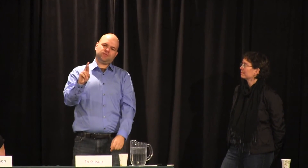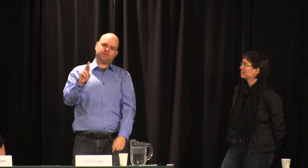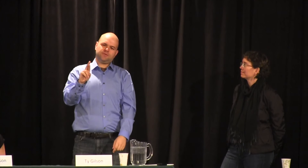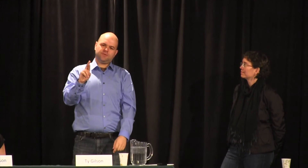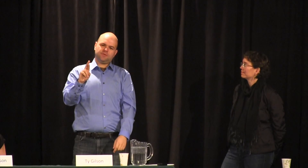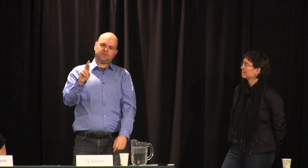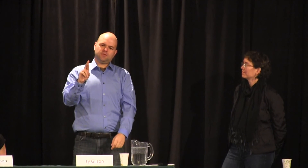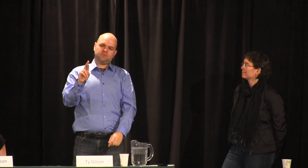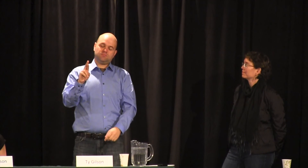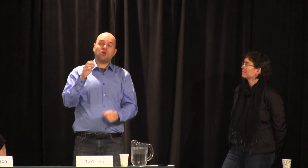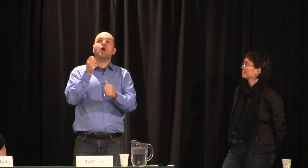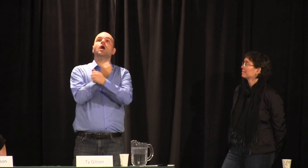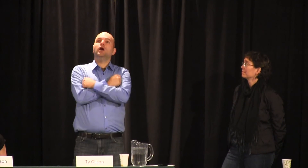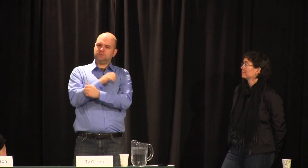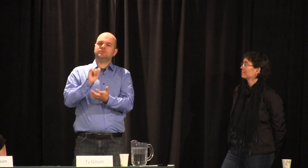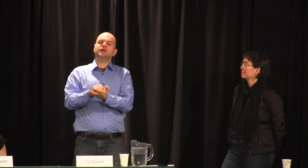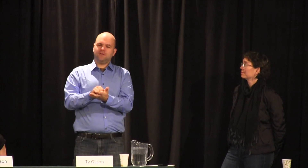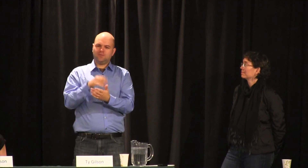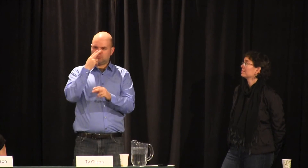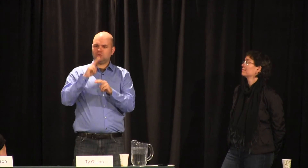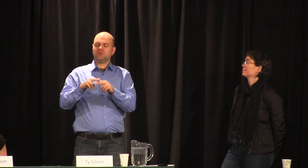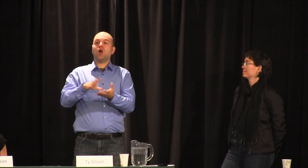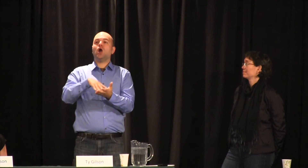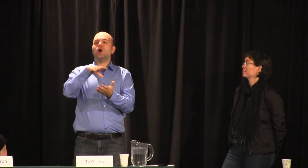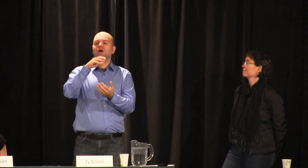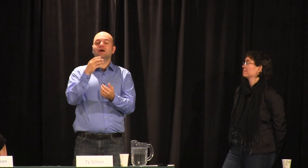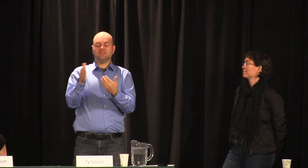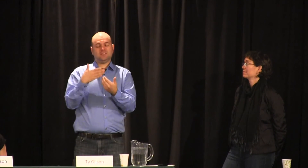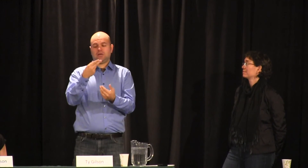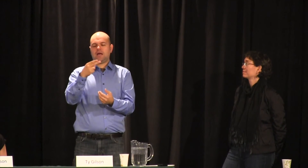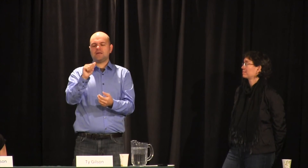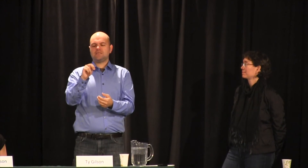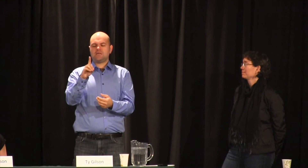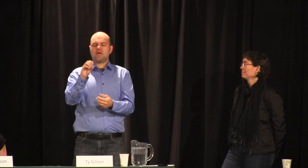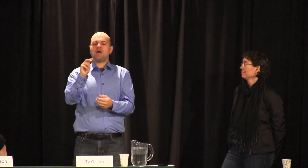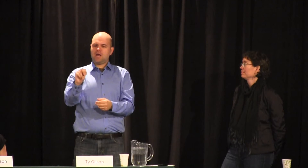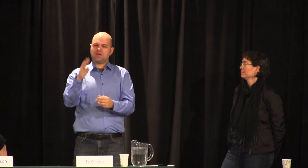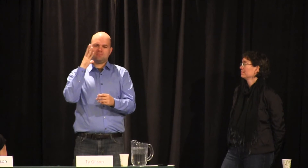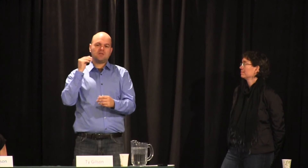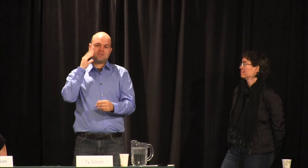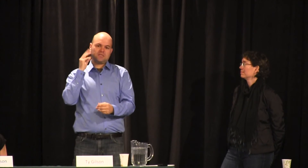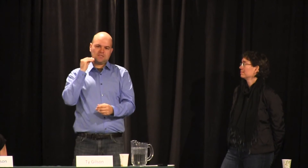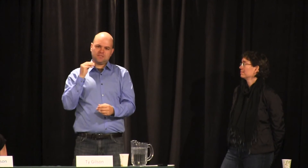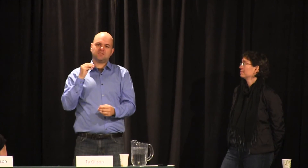that were related to the DNR. And I really loved those a lot. They were so fun.